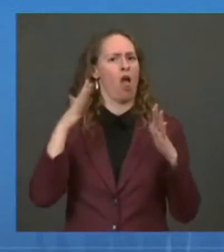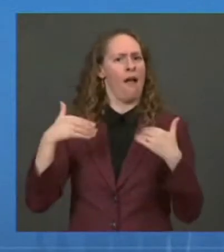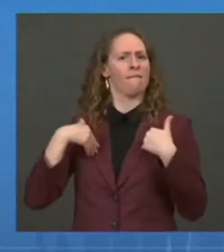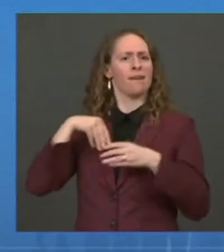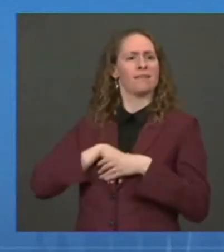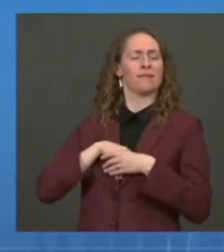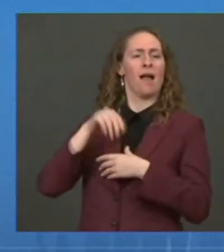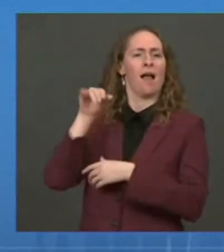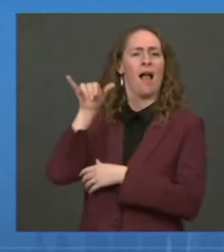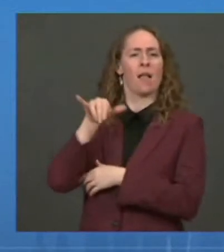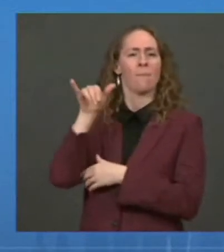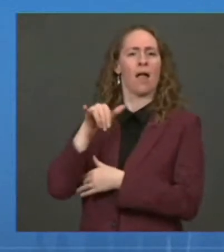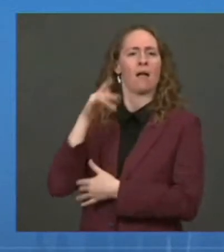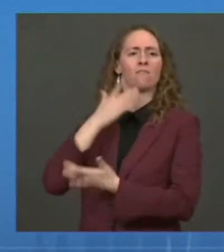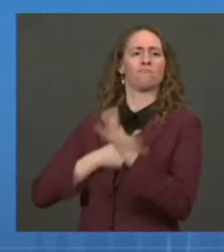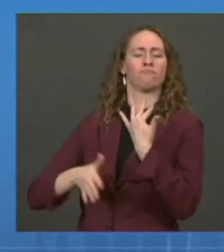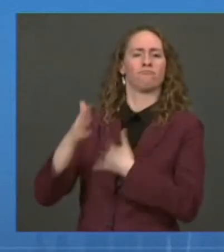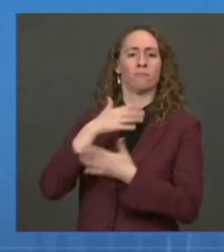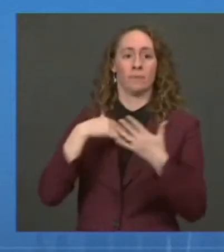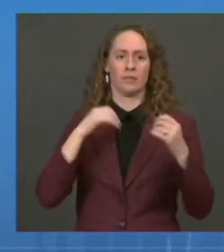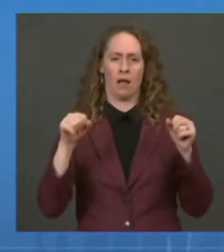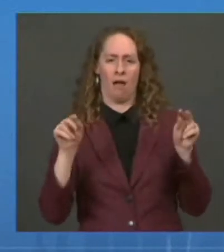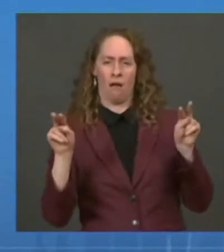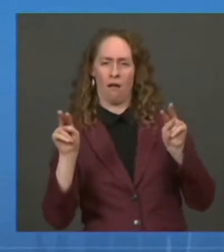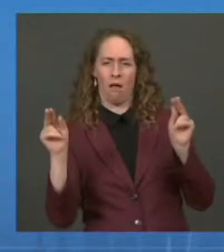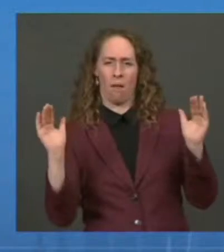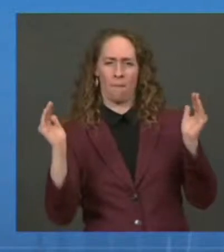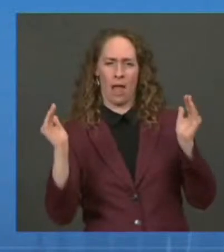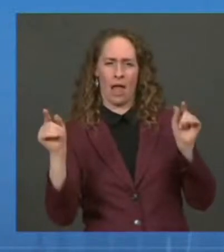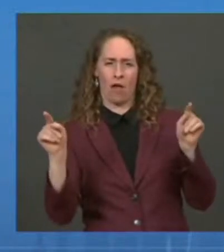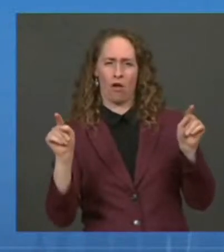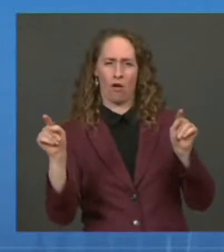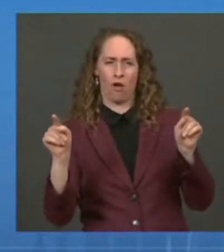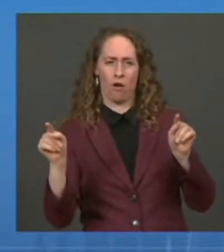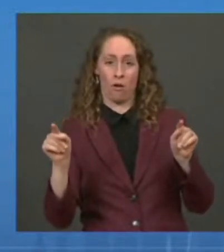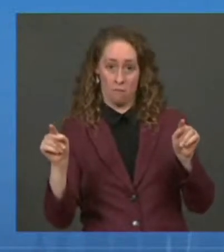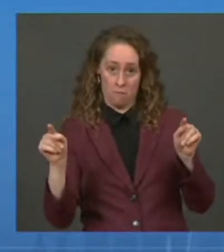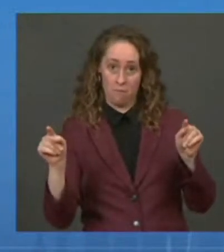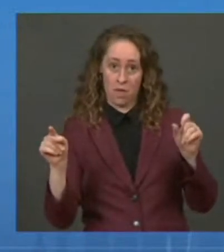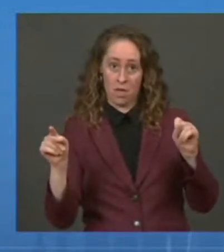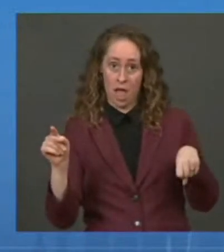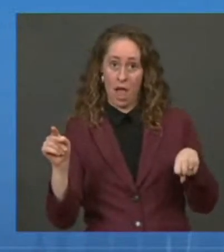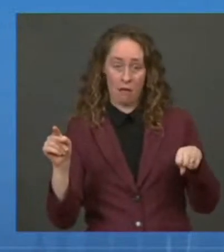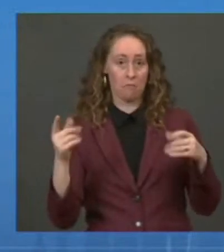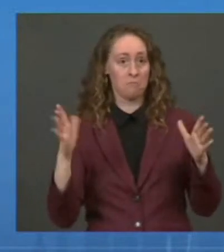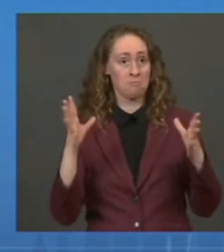ANTI BODIES AND YOU MEASURE THE